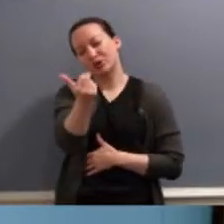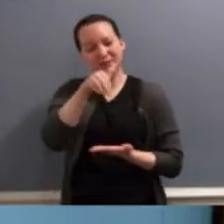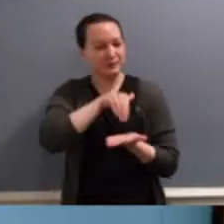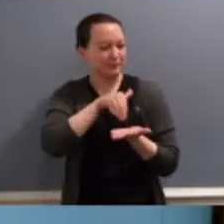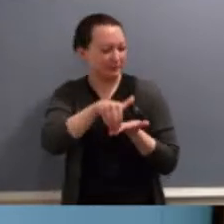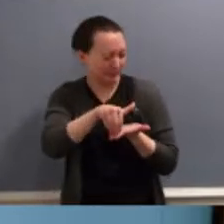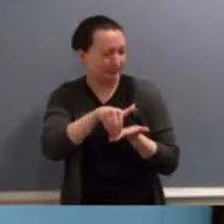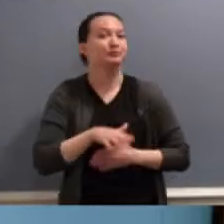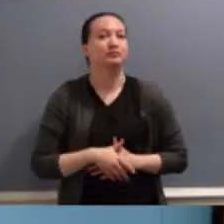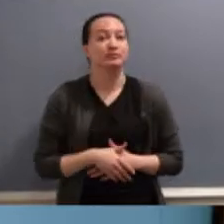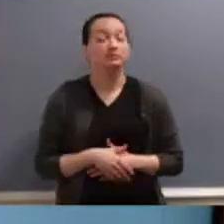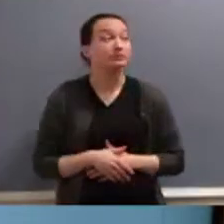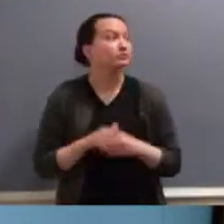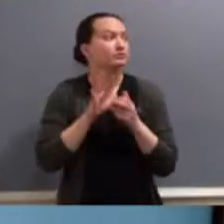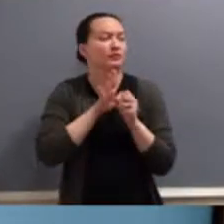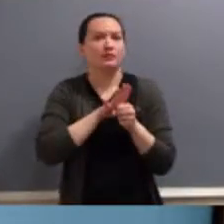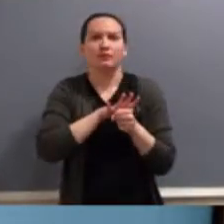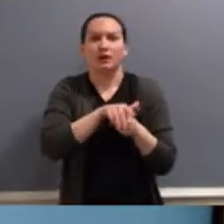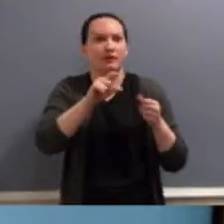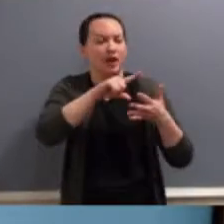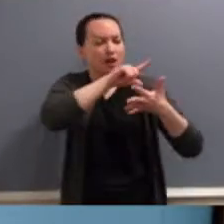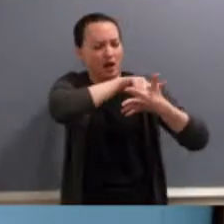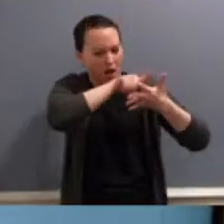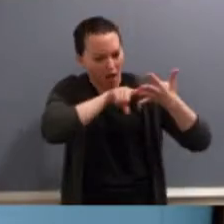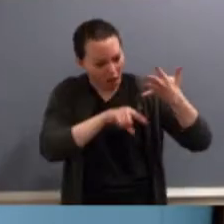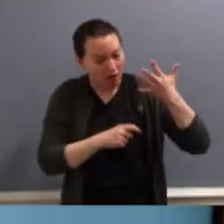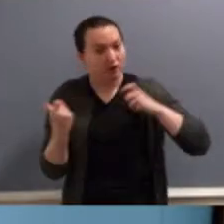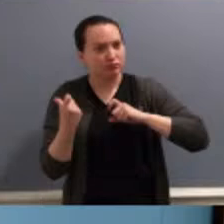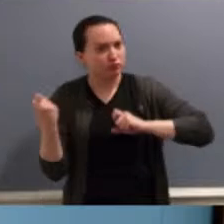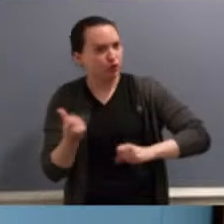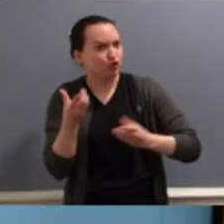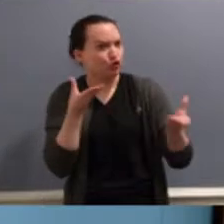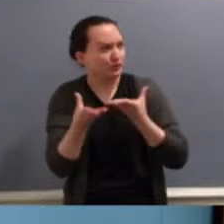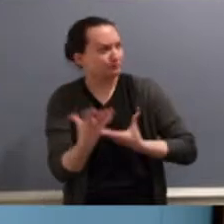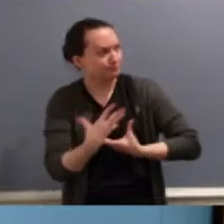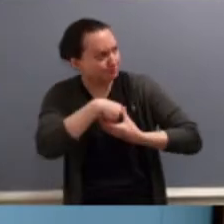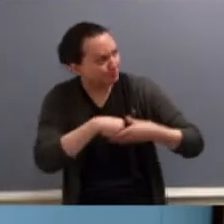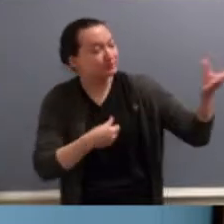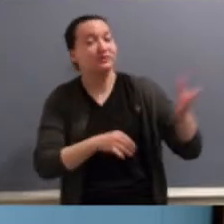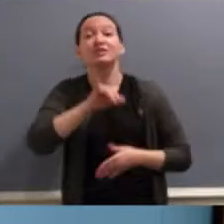but there's plenty of other substantial services that are also part of this Job and Family Services